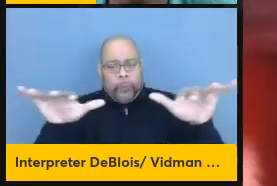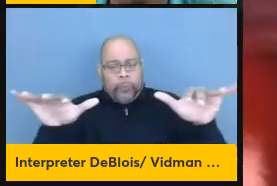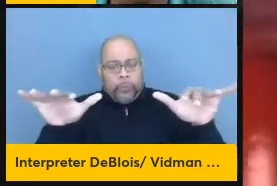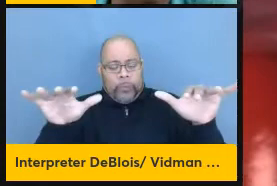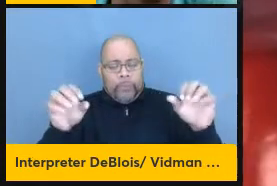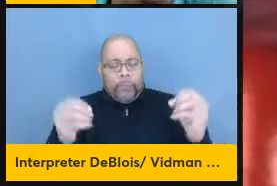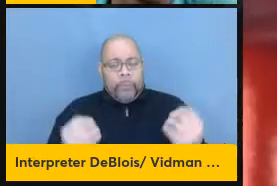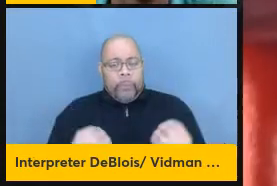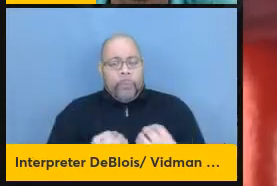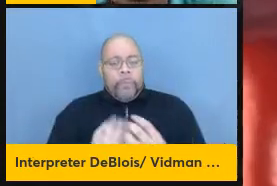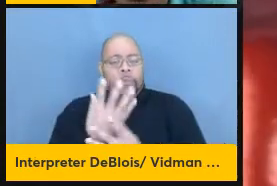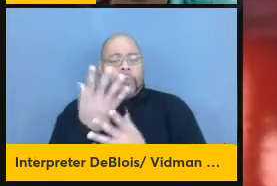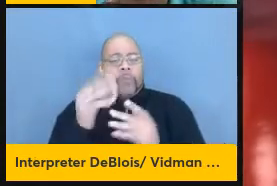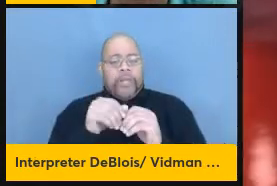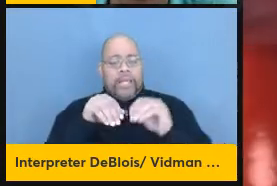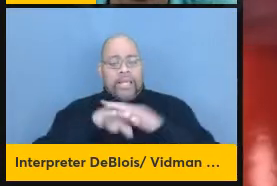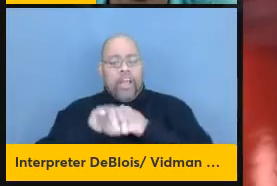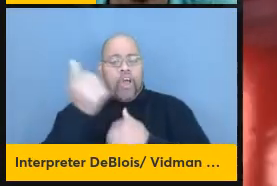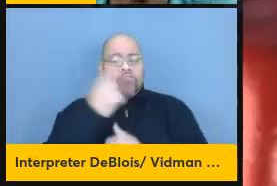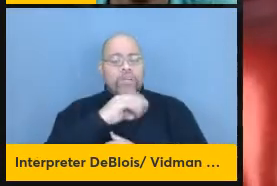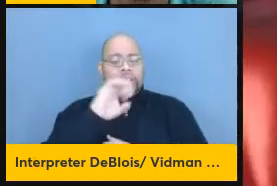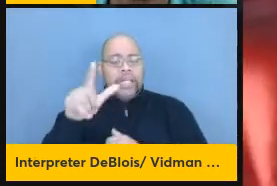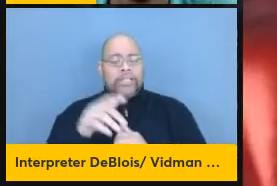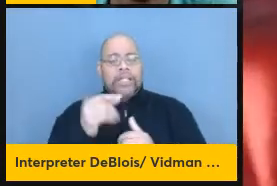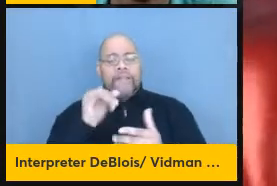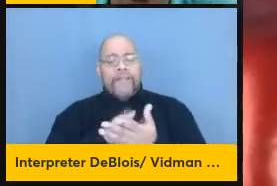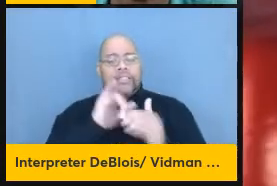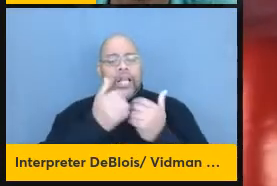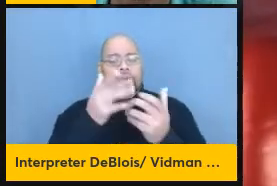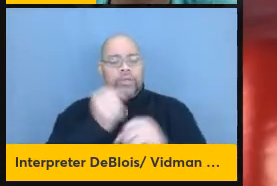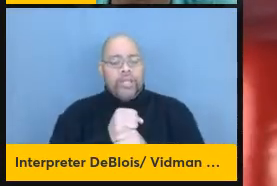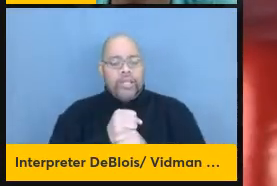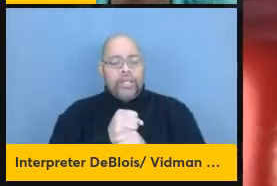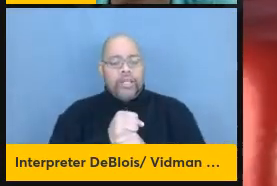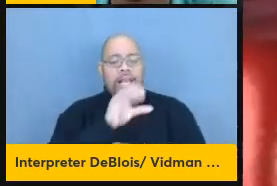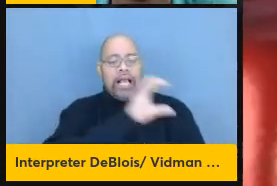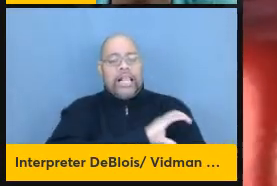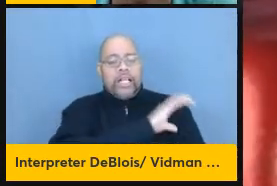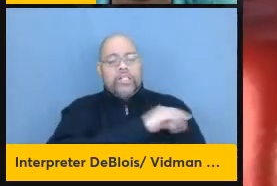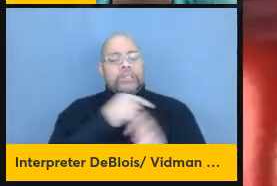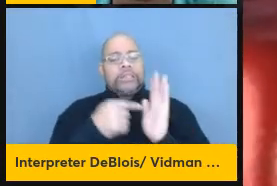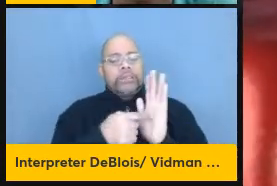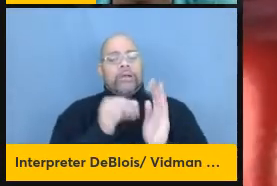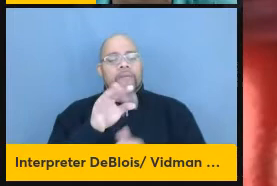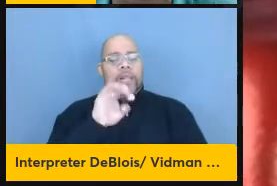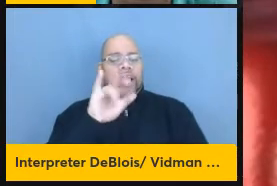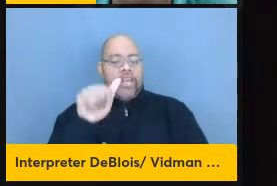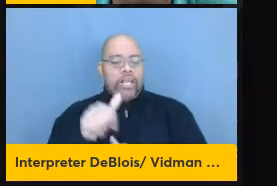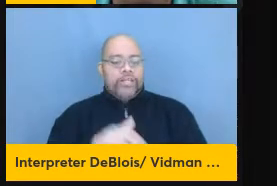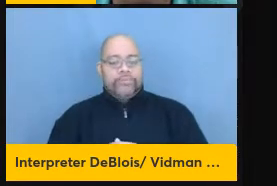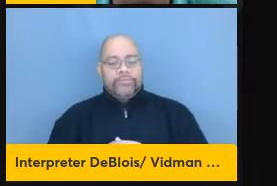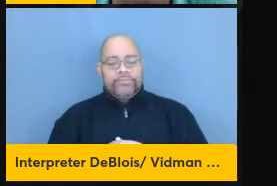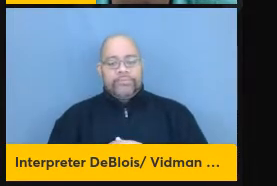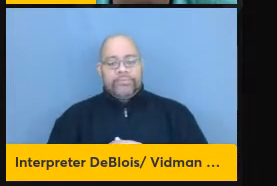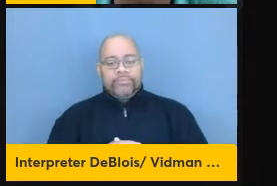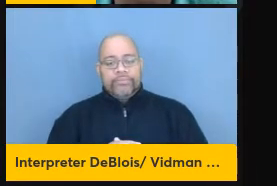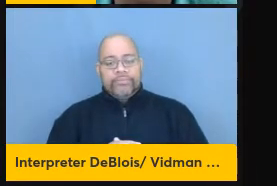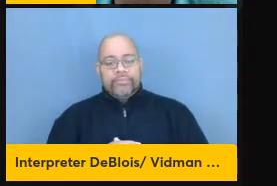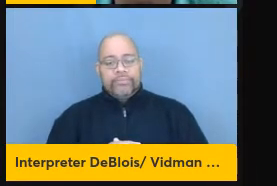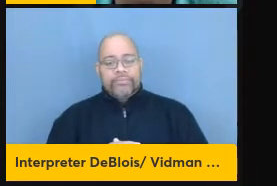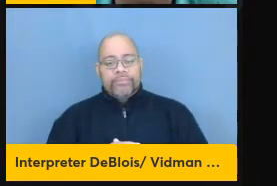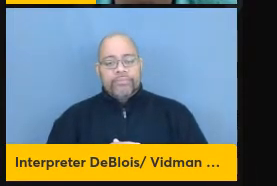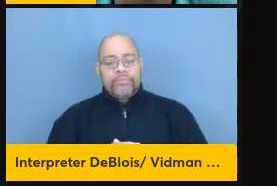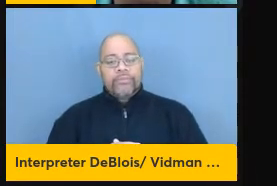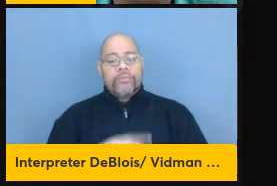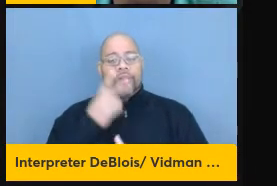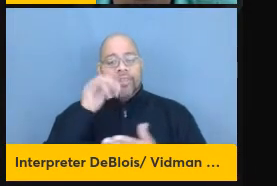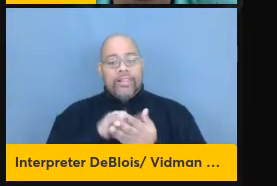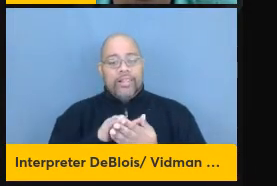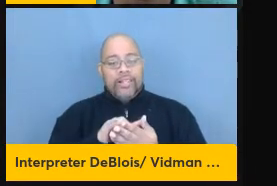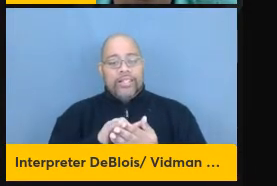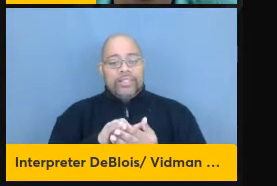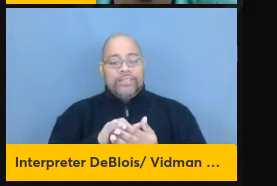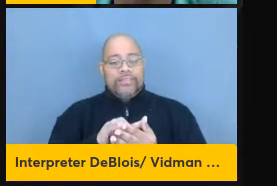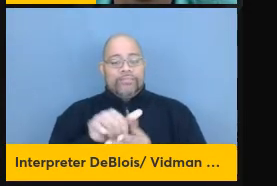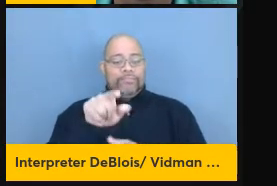they invade other red cells. And that's how you get the clinical symptoms of malaria. And so looking at this cartoon here, that's